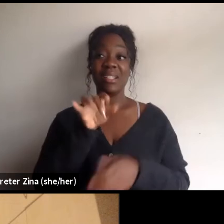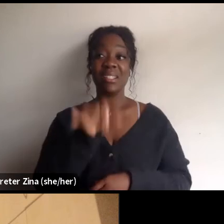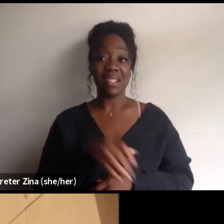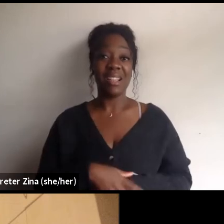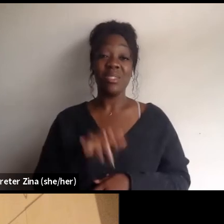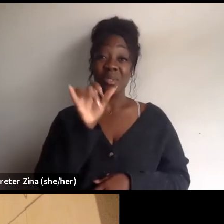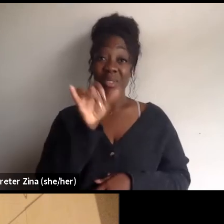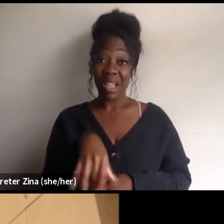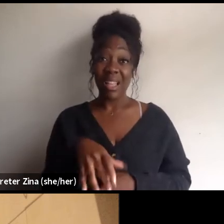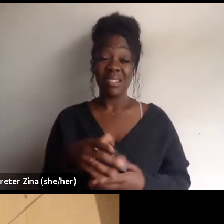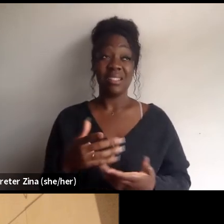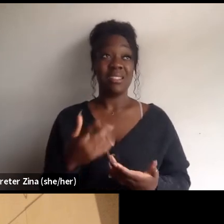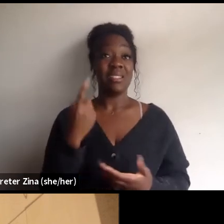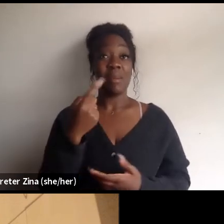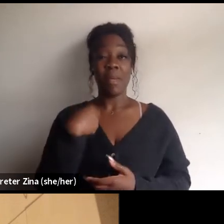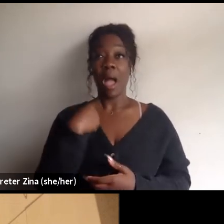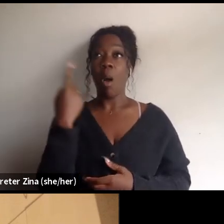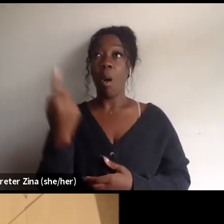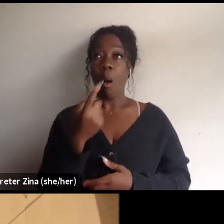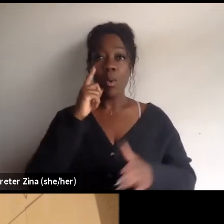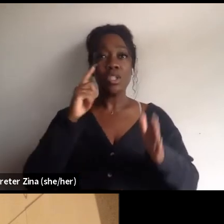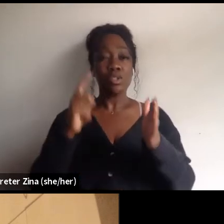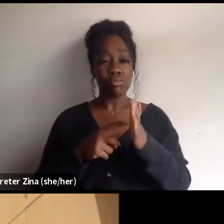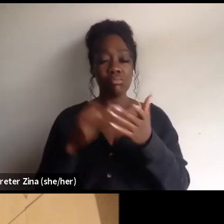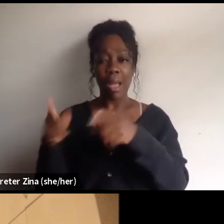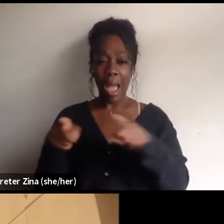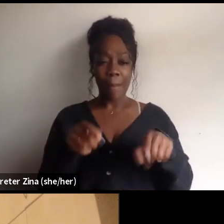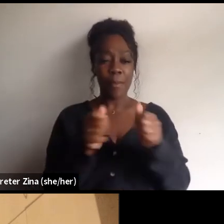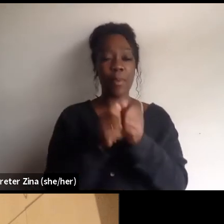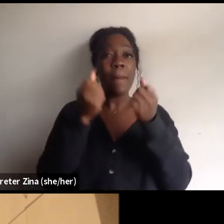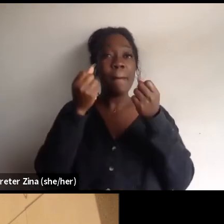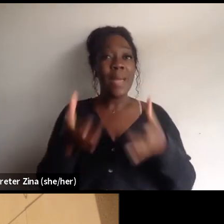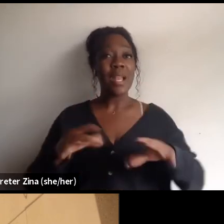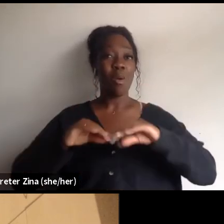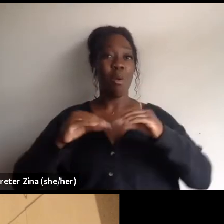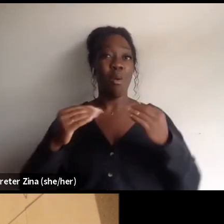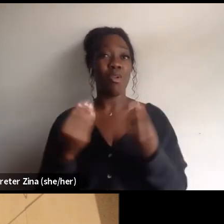that goes on with a lot of organizations. So it's the shadow, is what's really happening in the shadows.